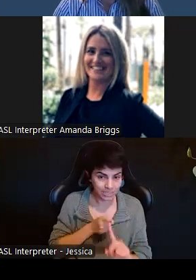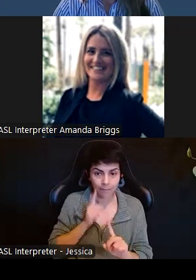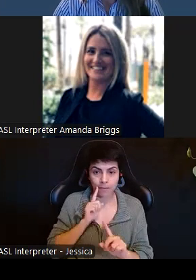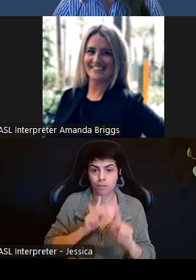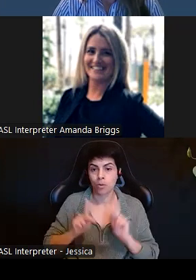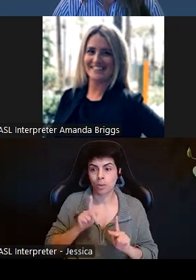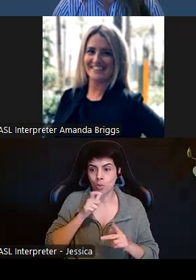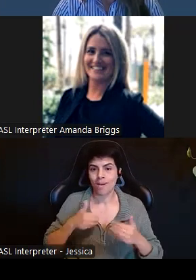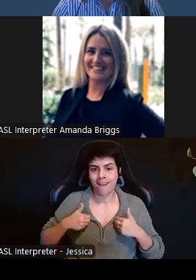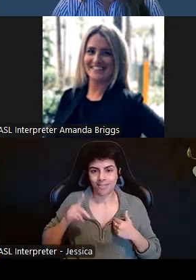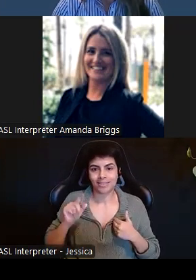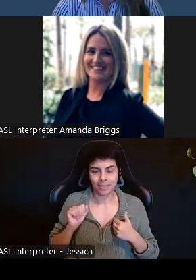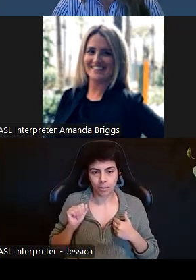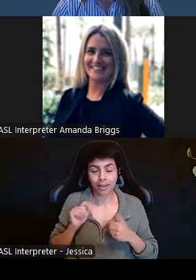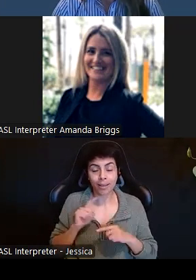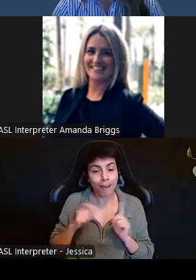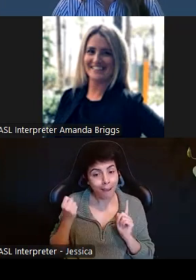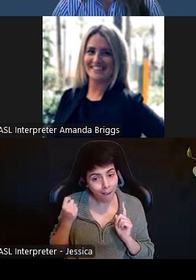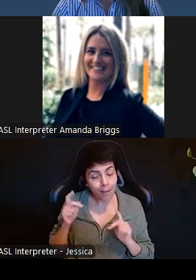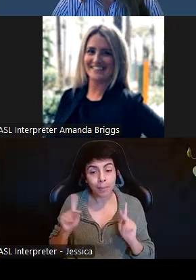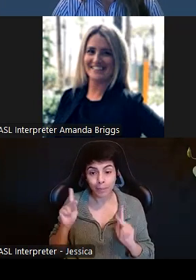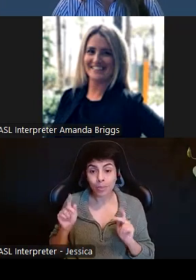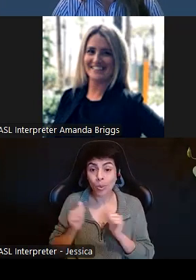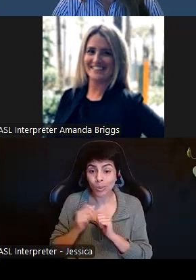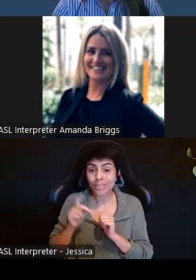However, people with disabilities are part of many different groups,